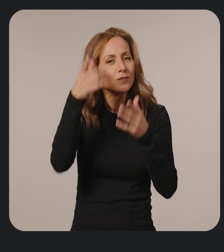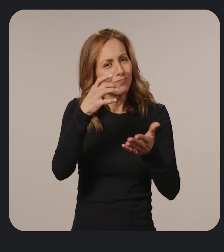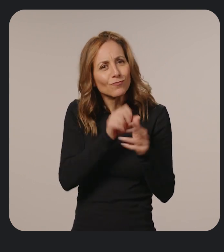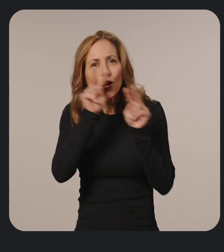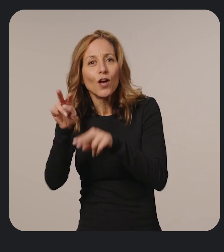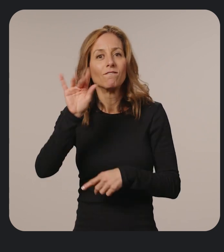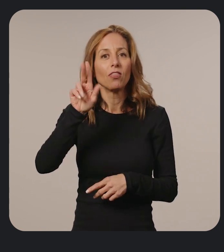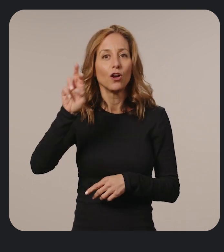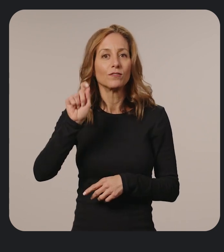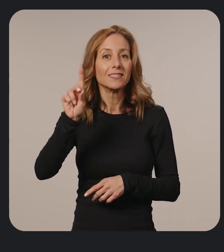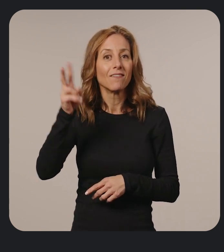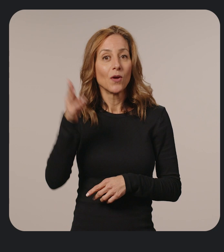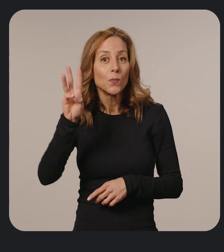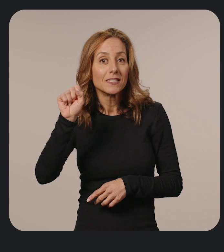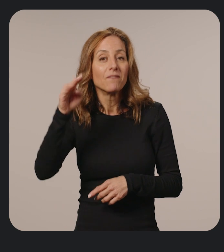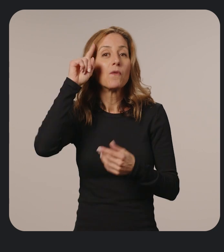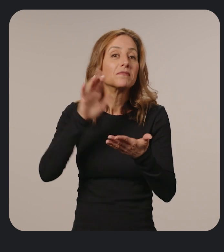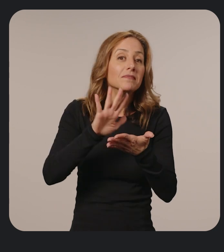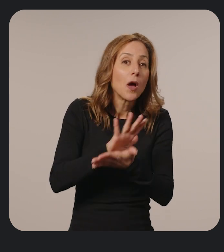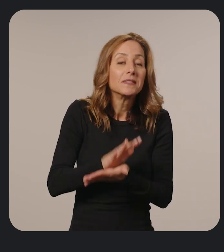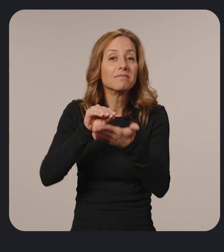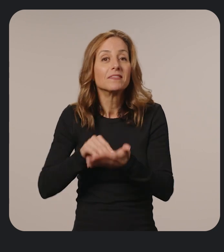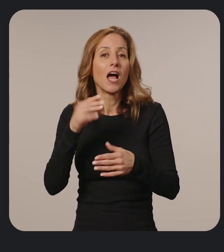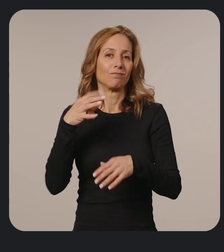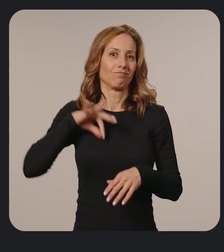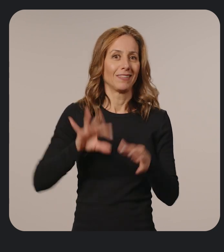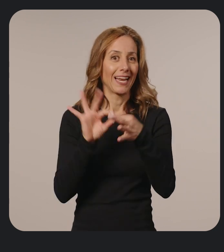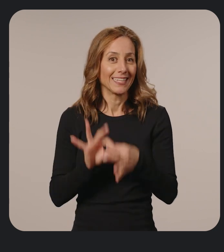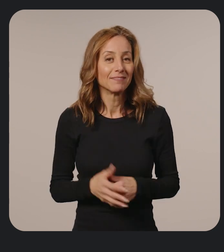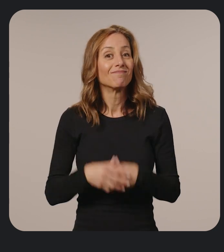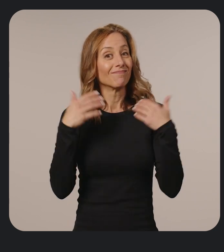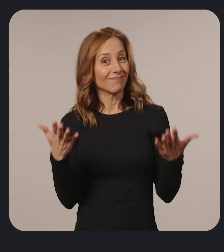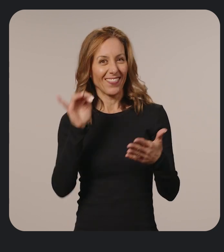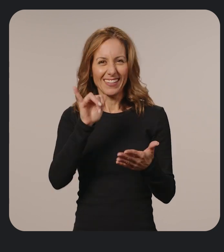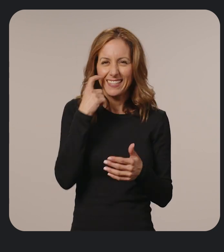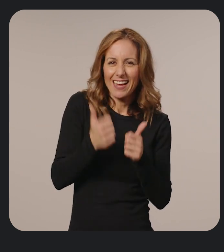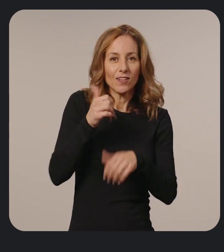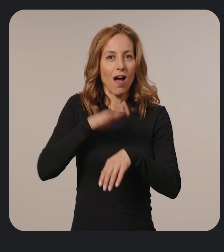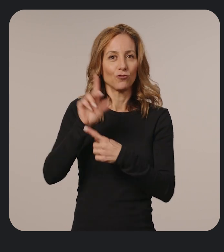by WebAssembly. If you'd more info, head to Flutter.dev/wasm for docs and some useful links.